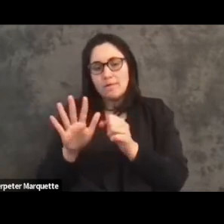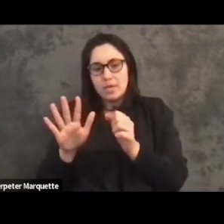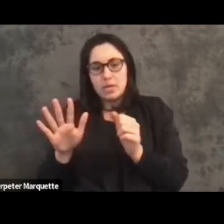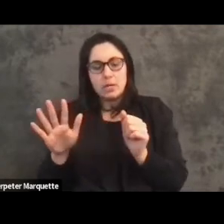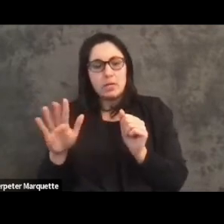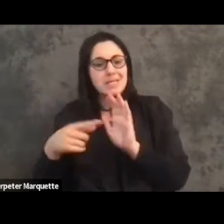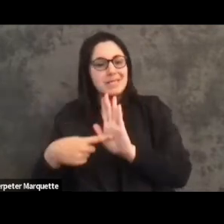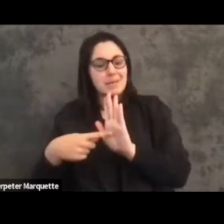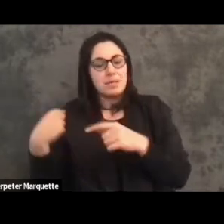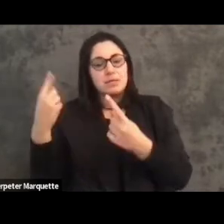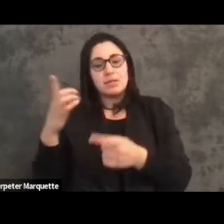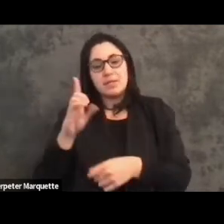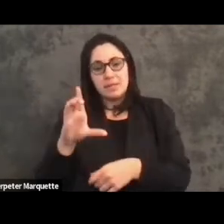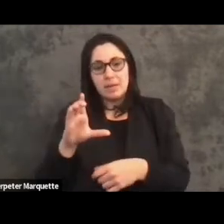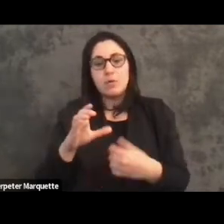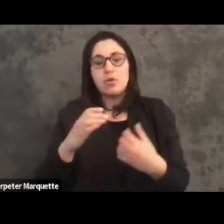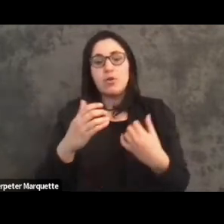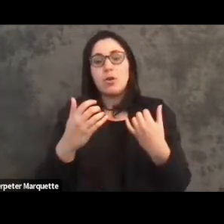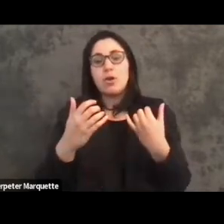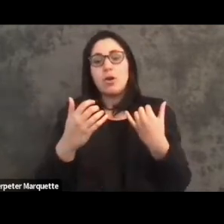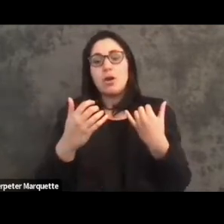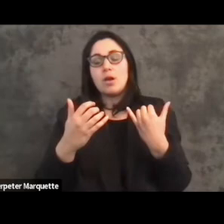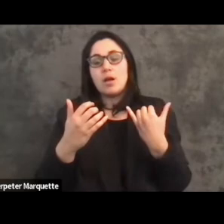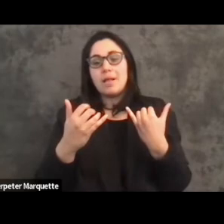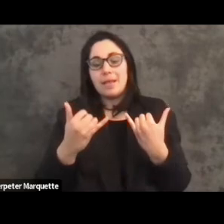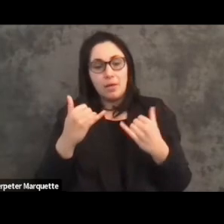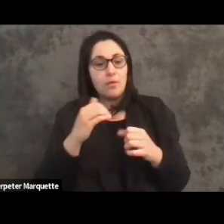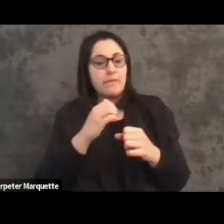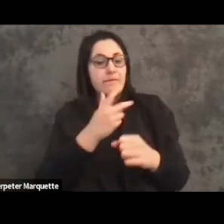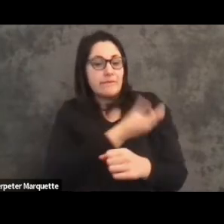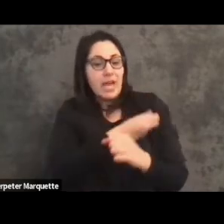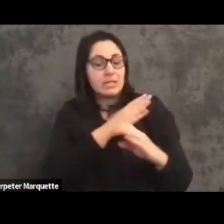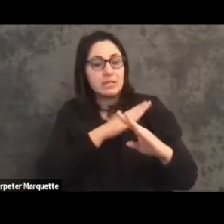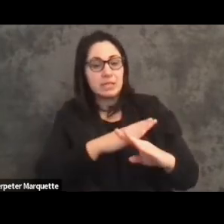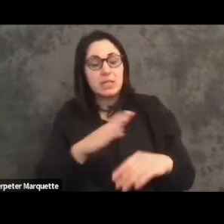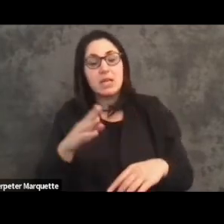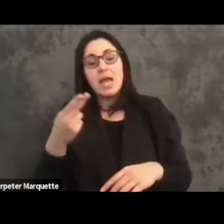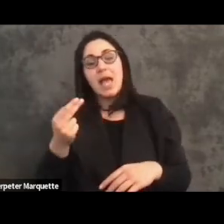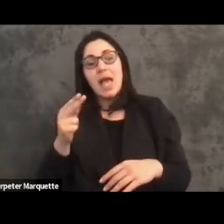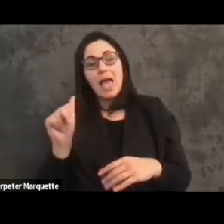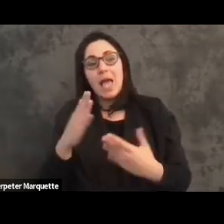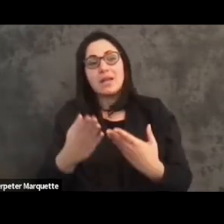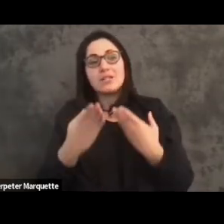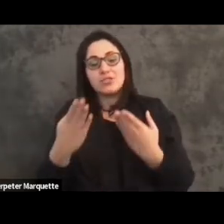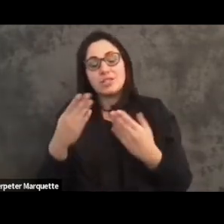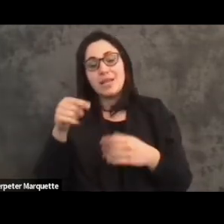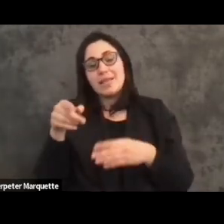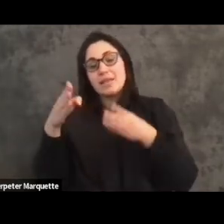So the question was about a person who has had COVID symptoms since December. They're